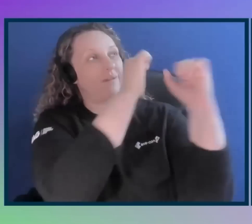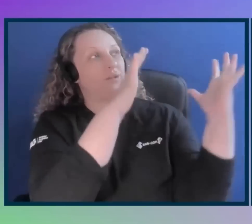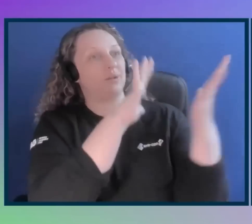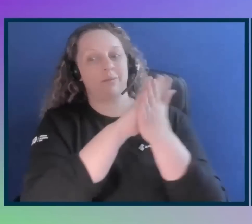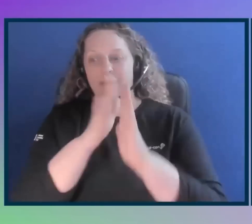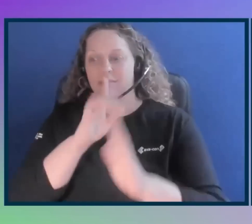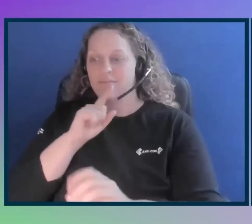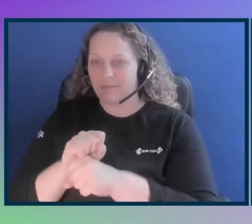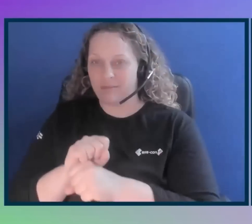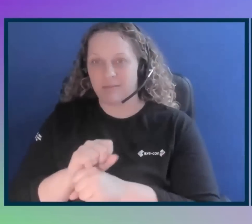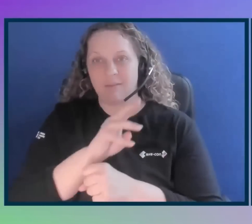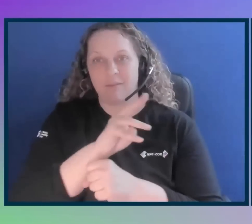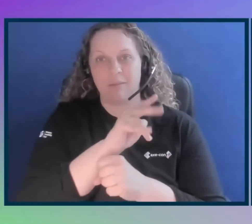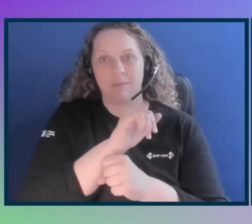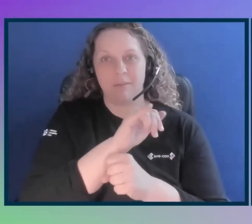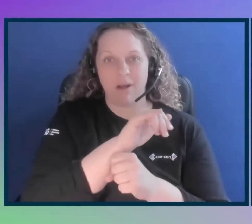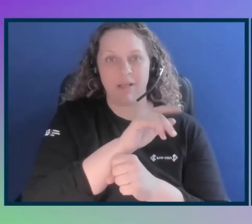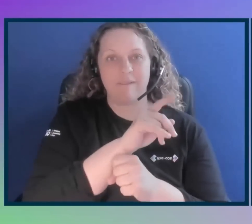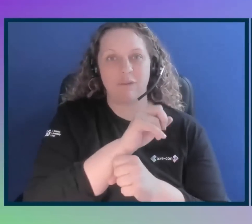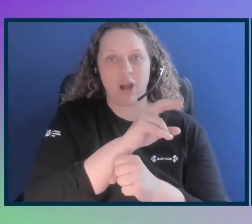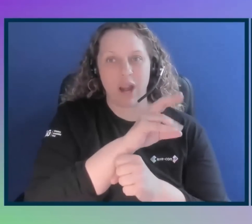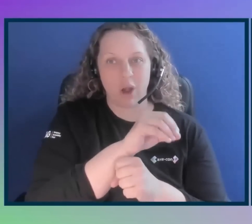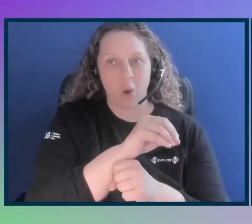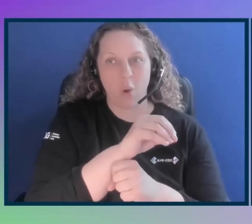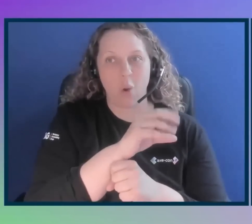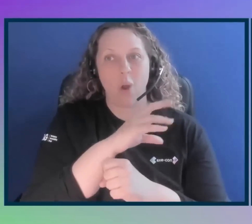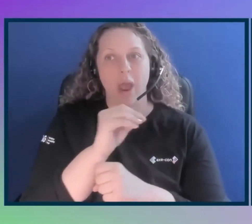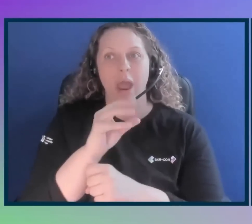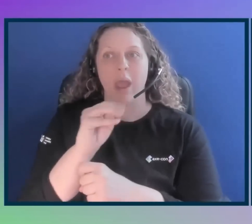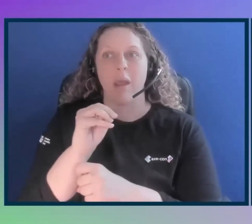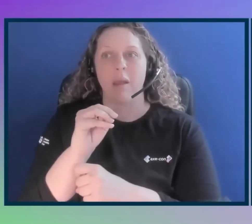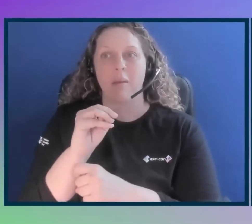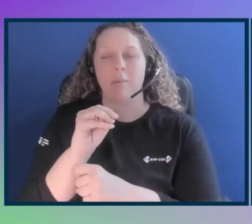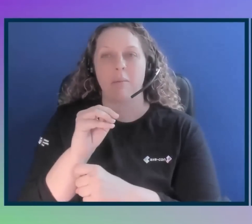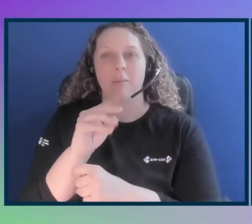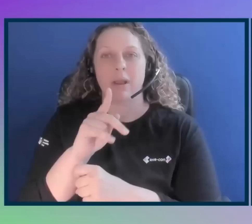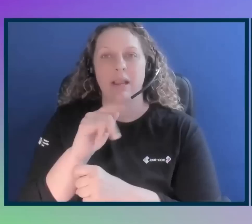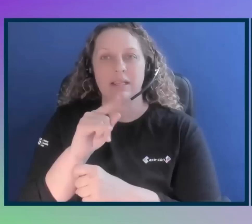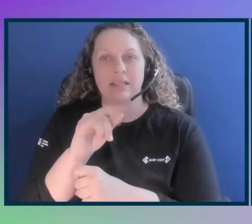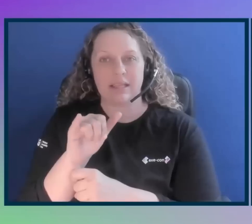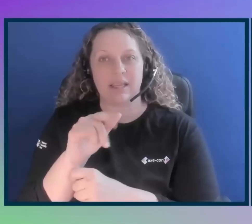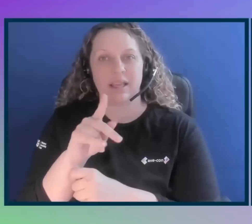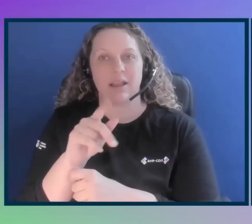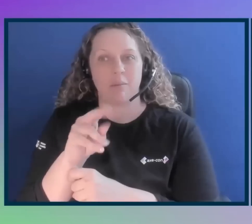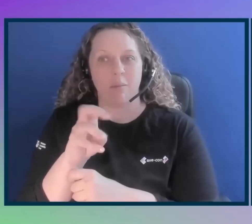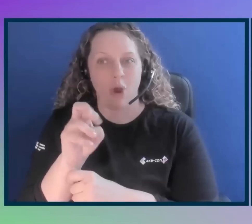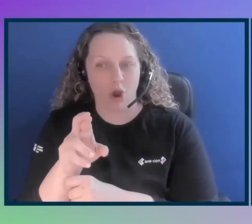with Mali Fernando and Preety Kumar. I want to take care of a few housekeeping items before handing it over to Mali and Preety.